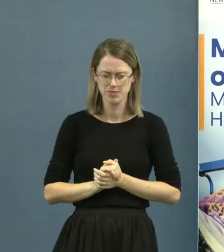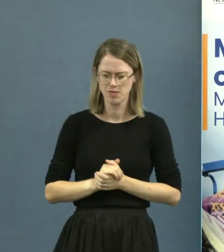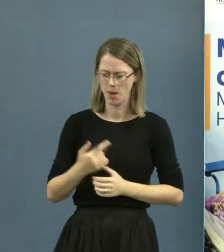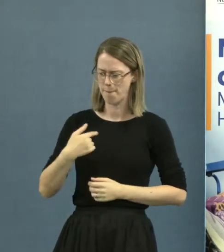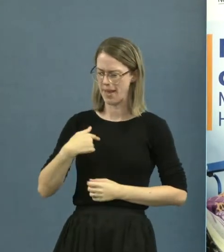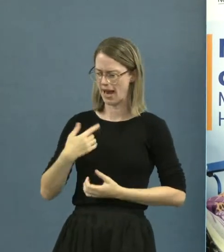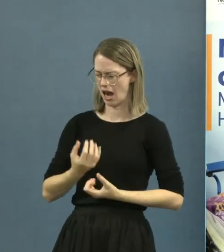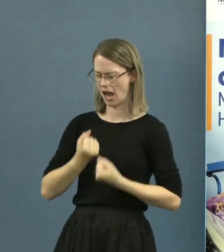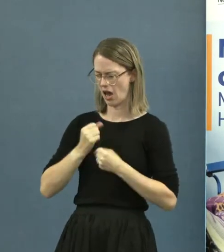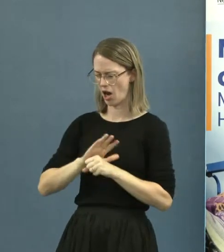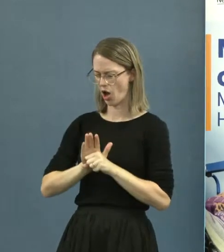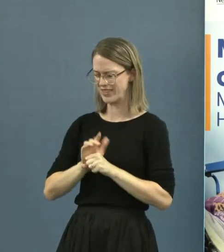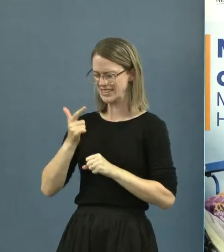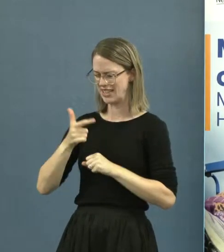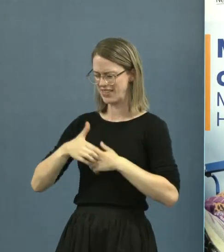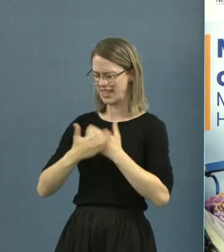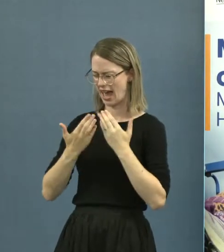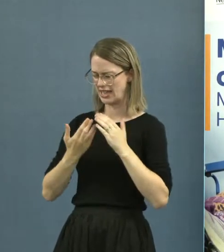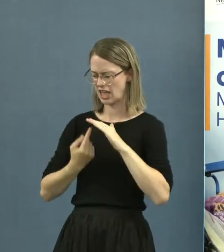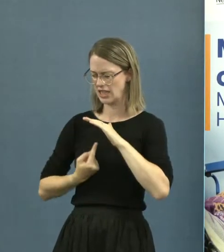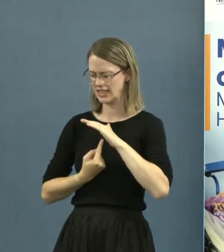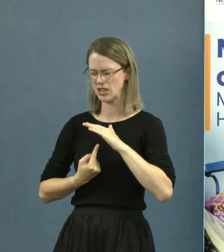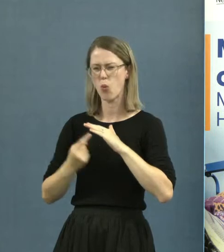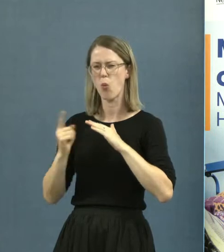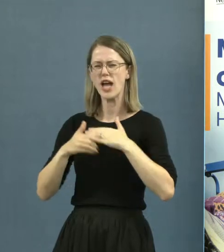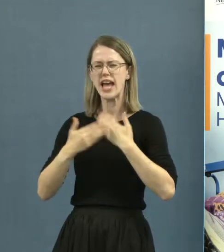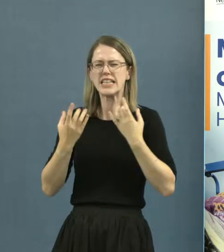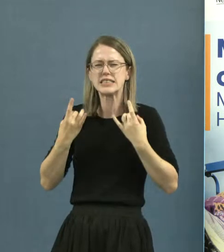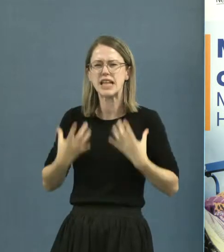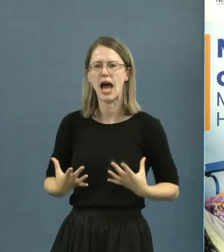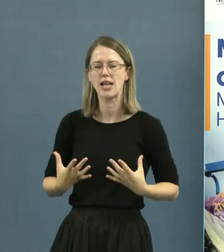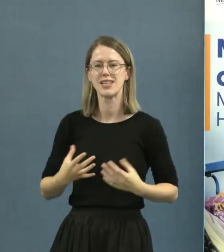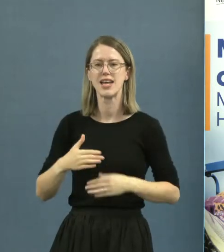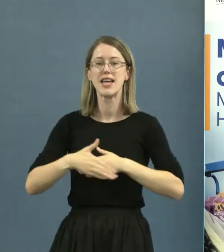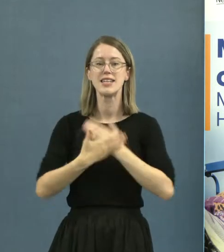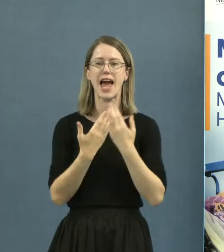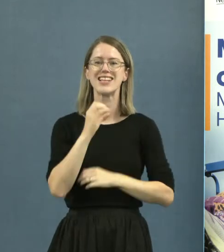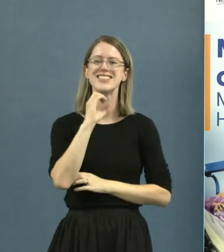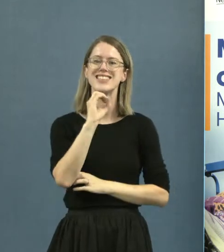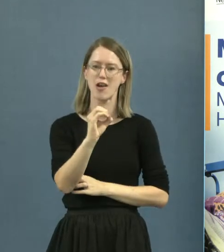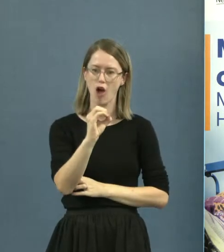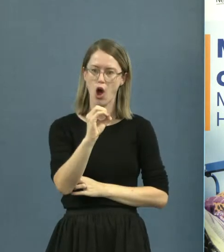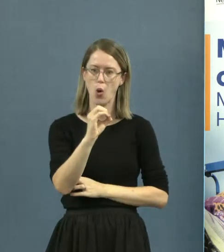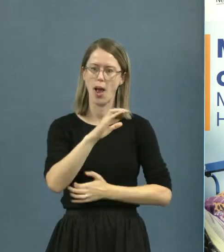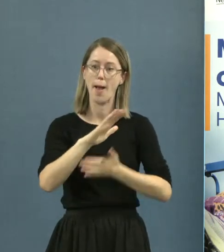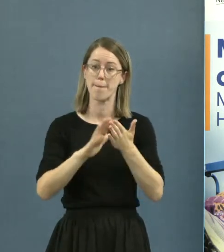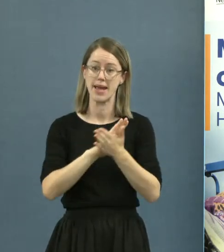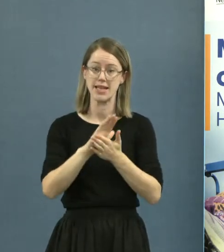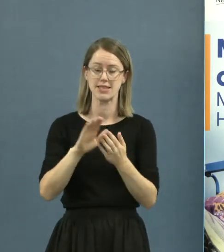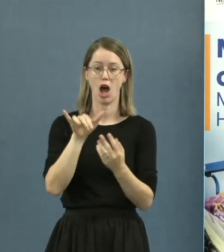seven-day isolation period for